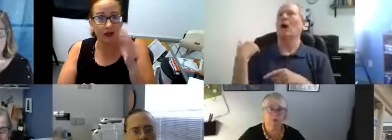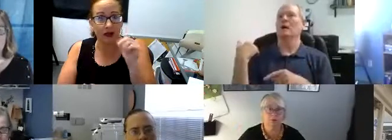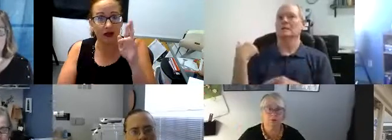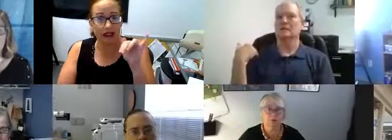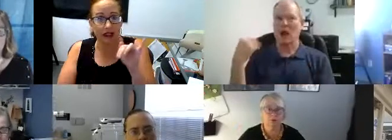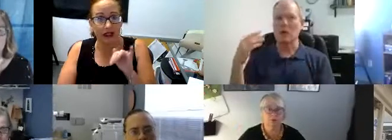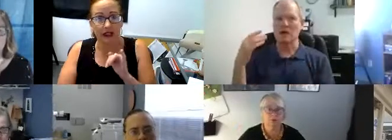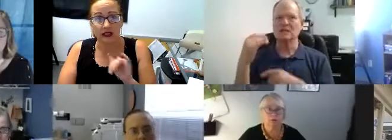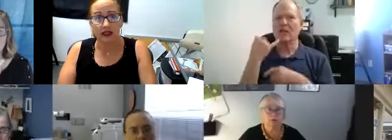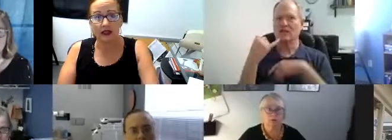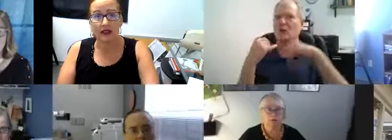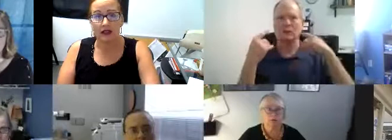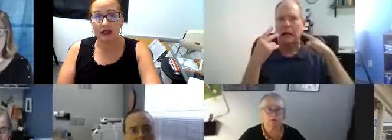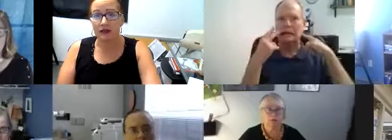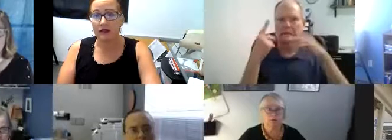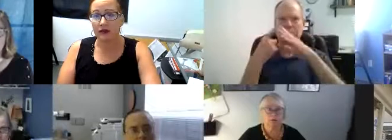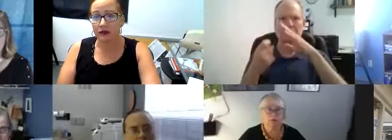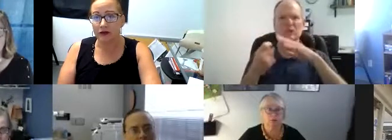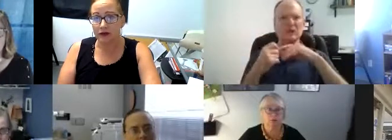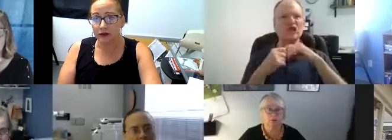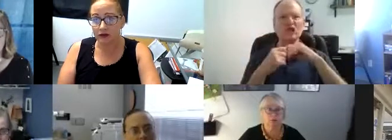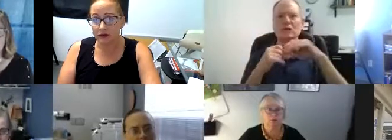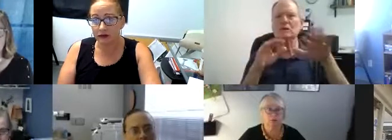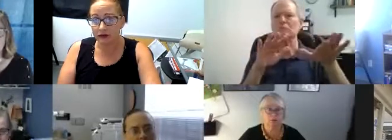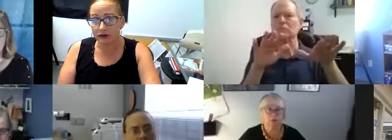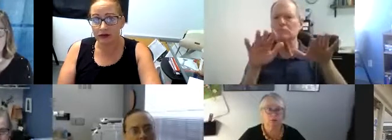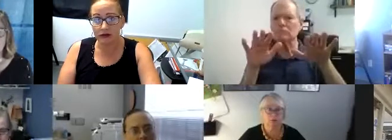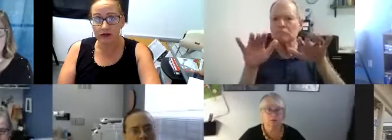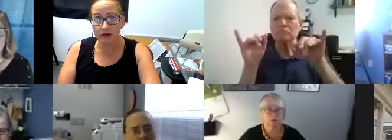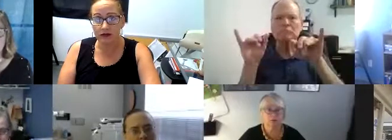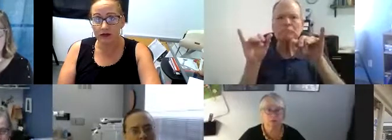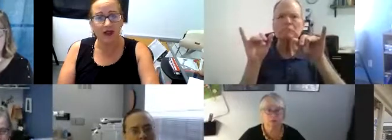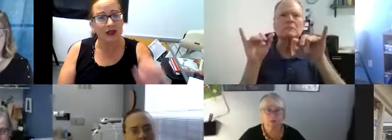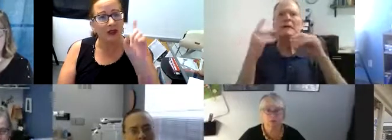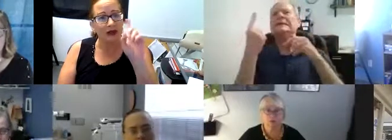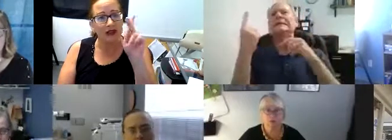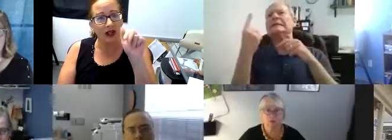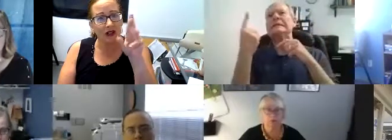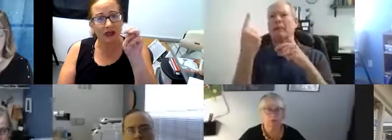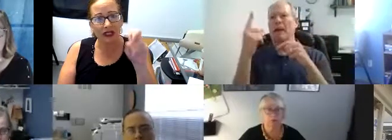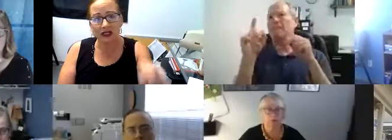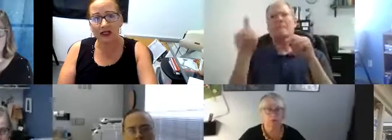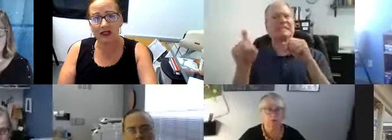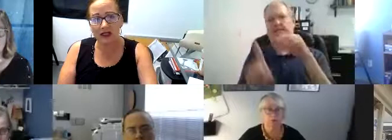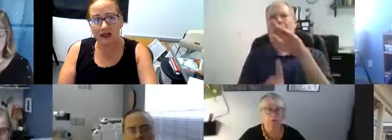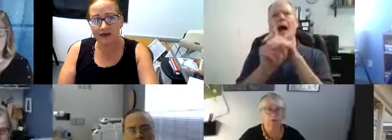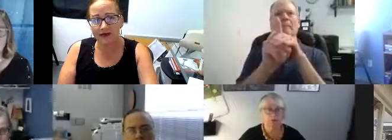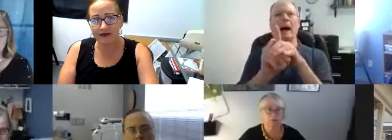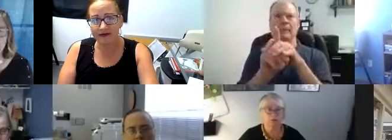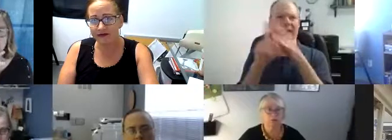Tom: I noticed it before. But I do not see him. Amy: What about Karmen?